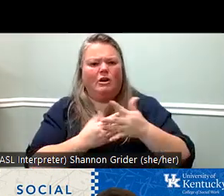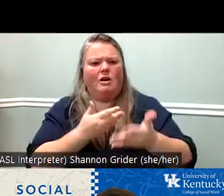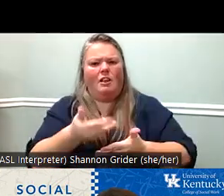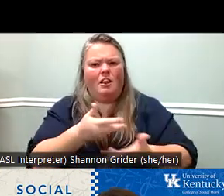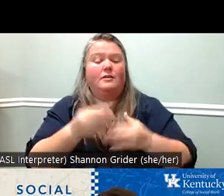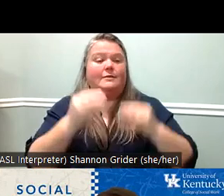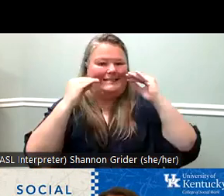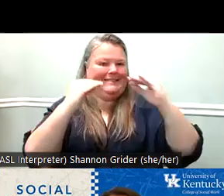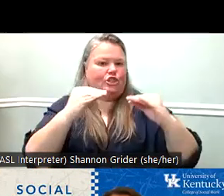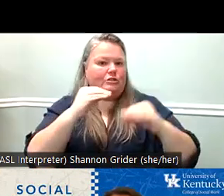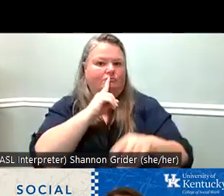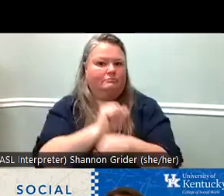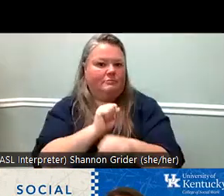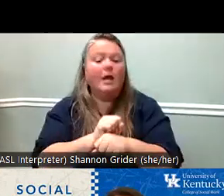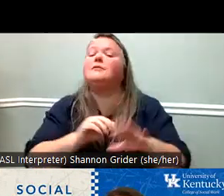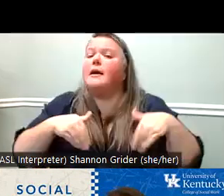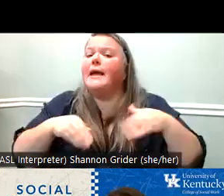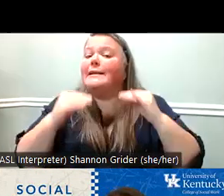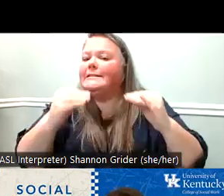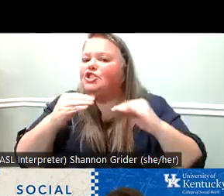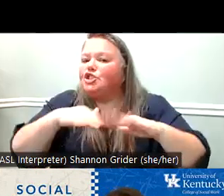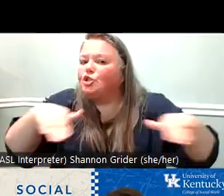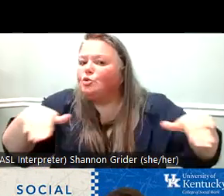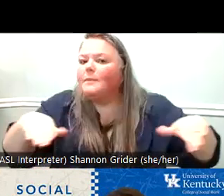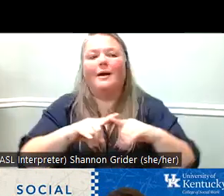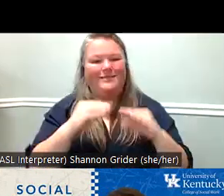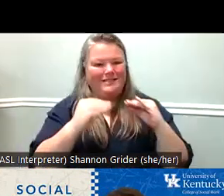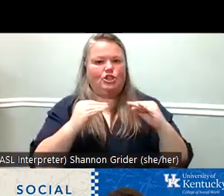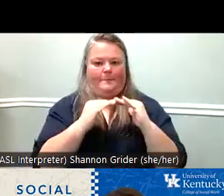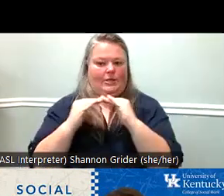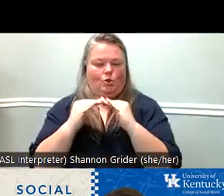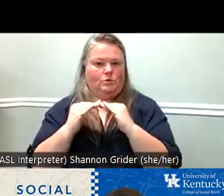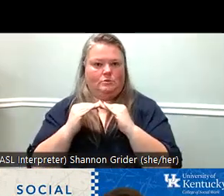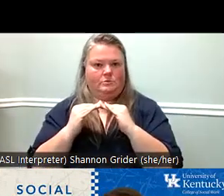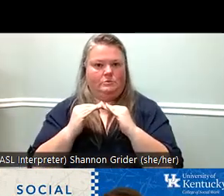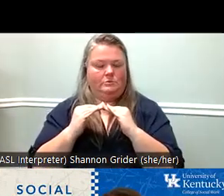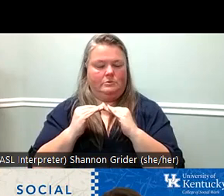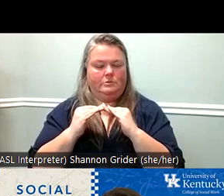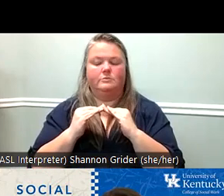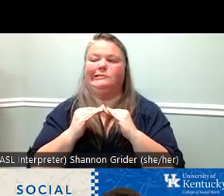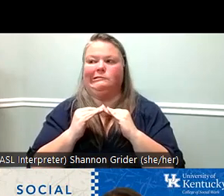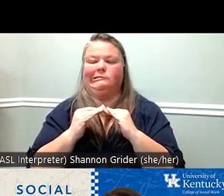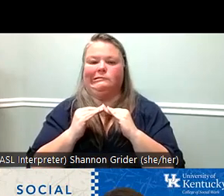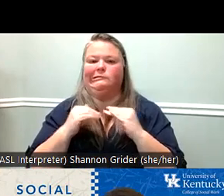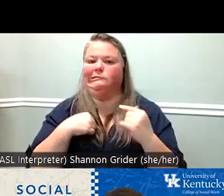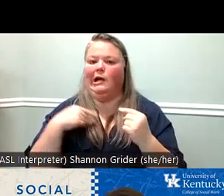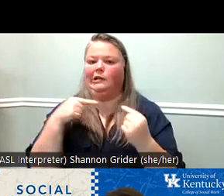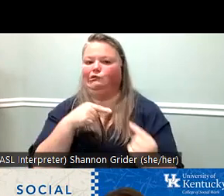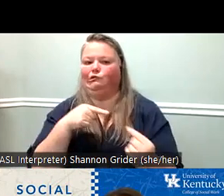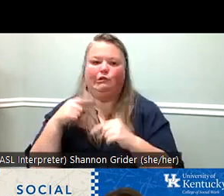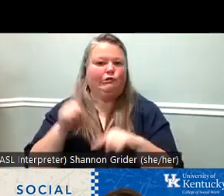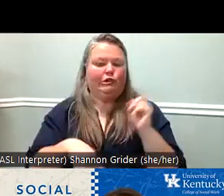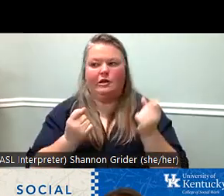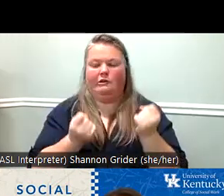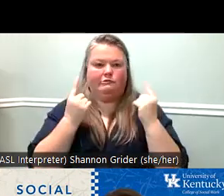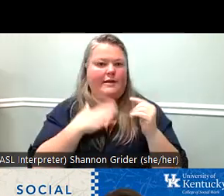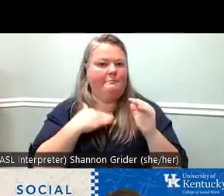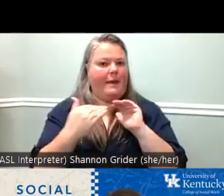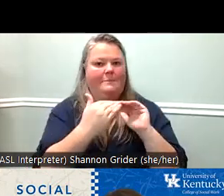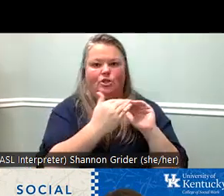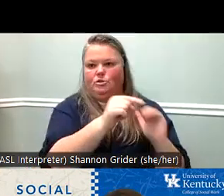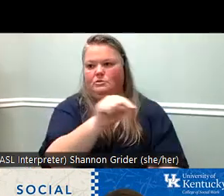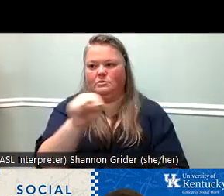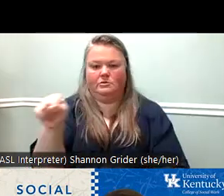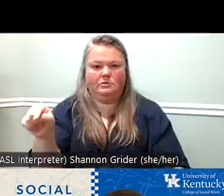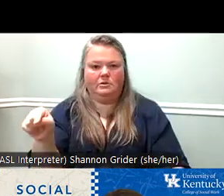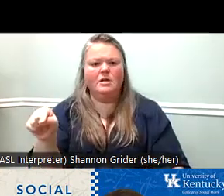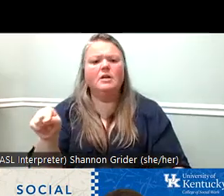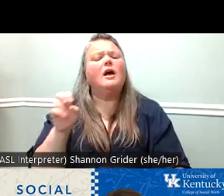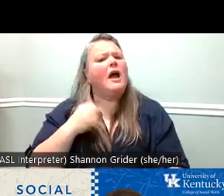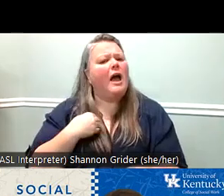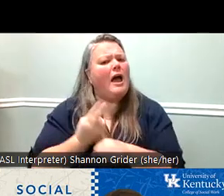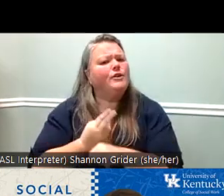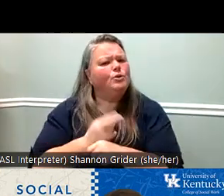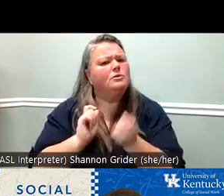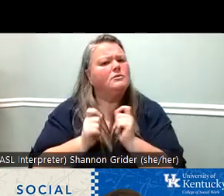UP DOING BECAUSE OF MY STRUGGLES TO HEAR. SO MY FIRST CHOICE WAS TO BE AN ELEMENTARY EDUCATION TEACHER, AND THE CLASSES THAT I WAS TAKING WE STARTED TO GET INTO